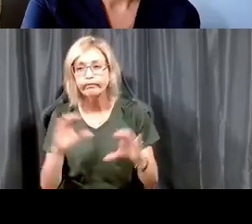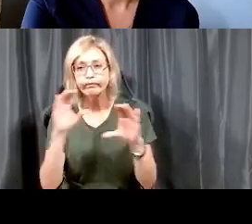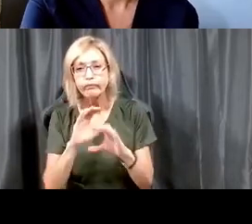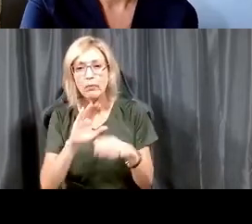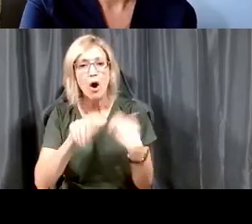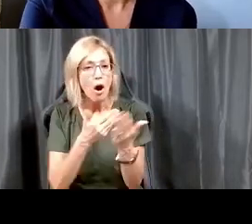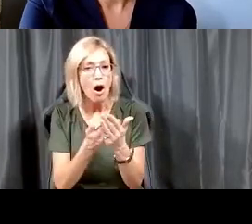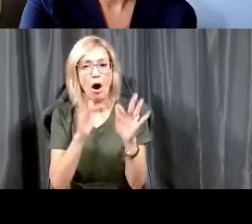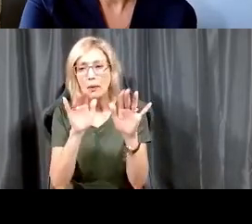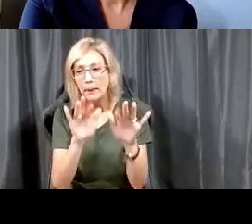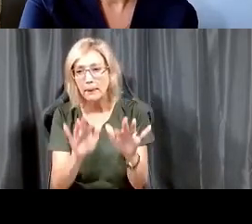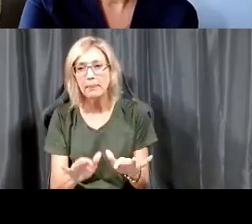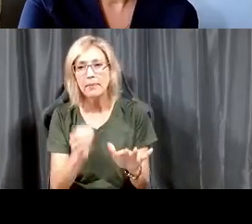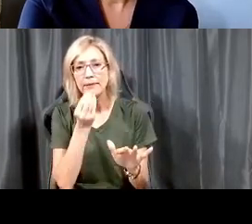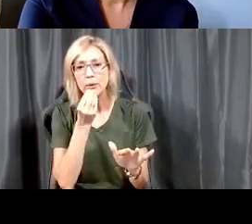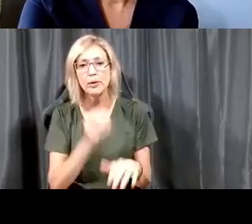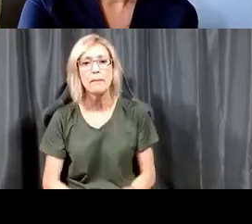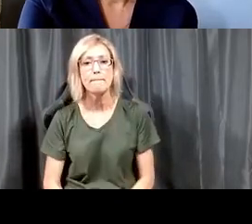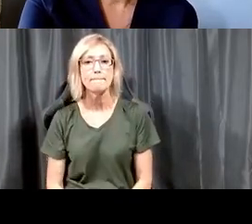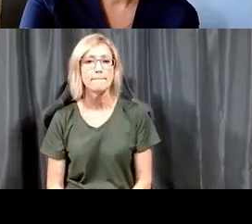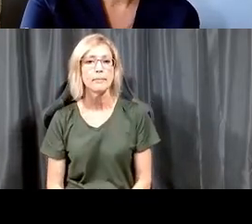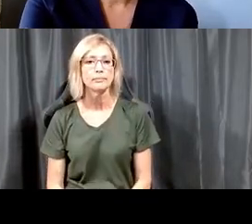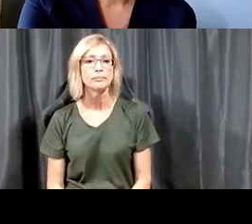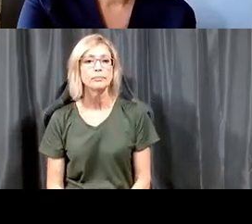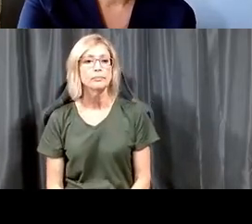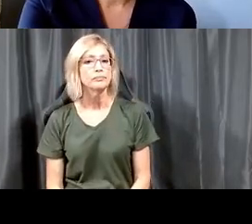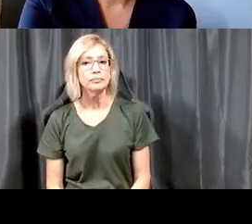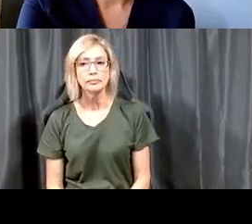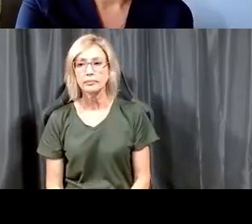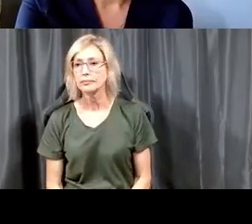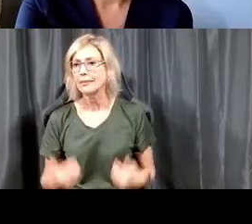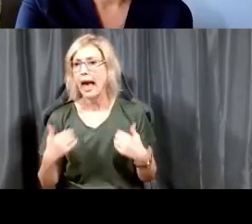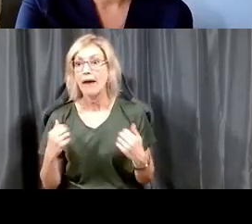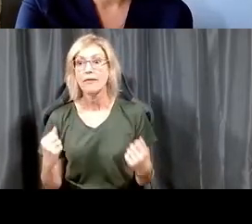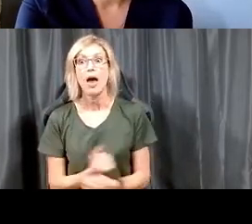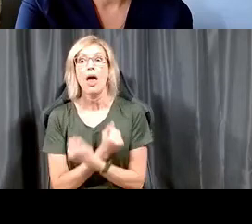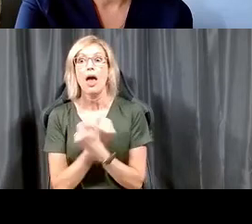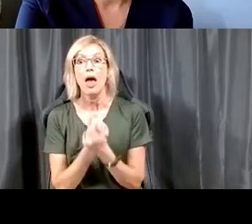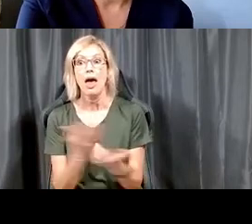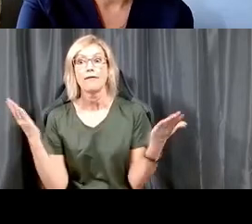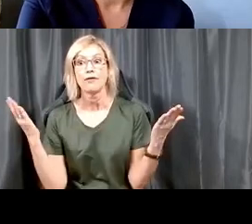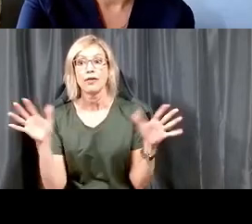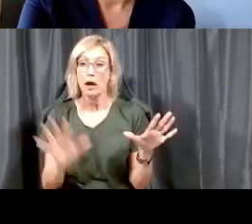of foods and they have everything from all over the world in here.